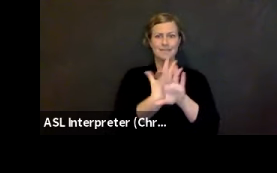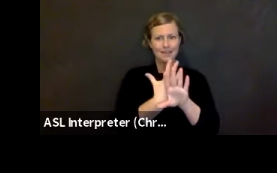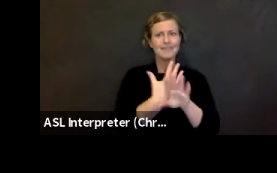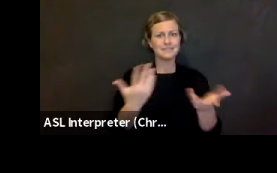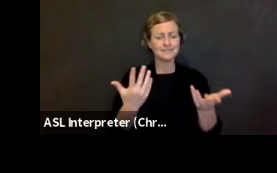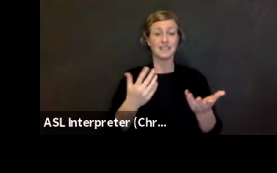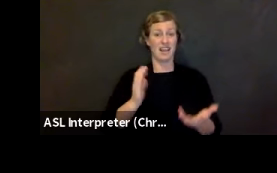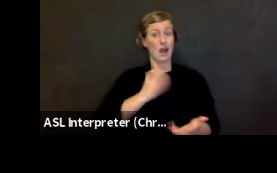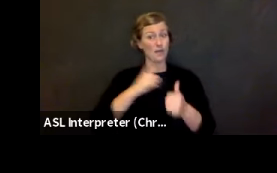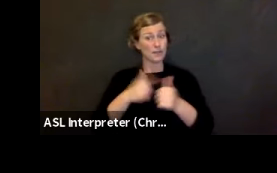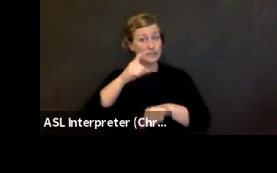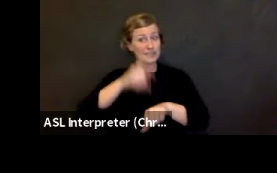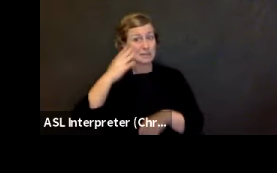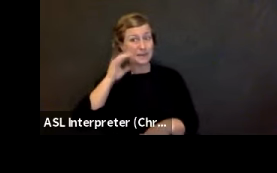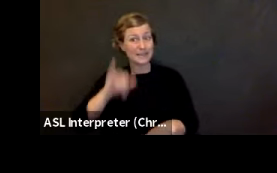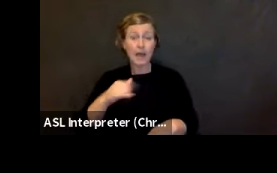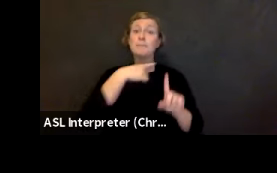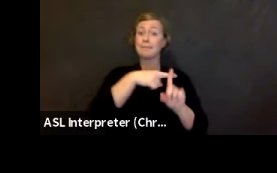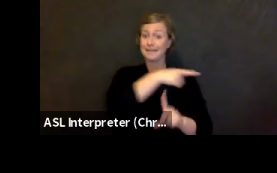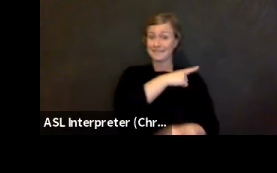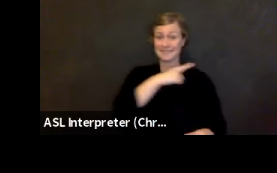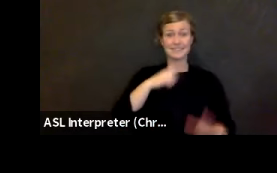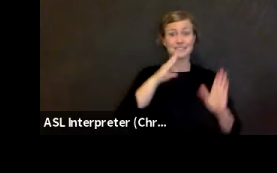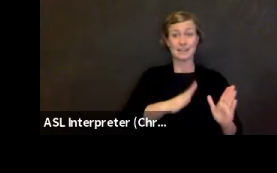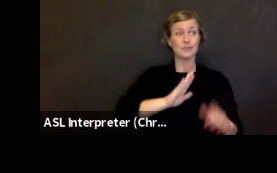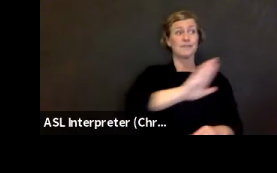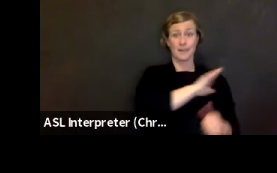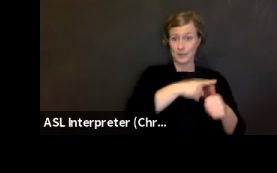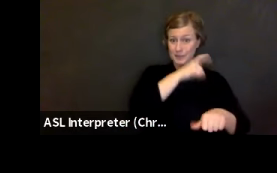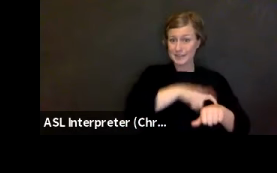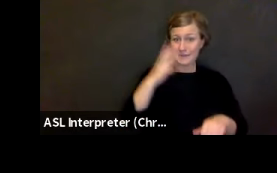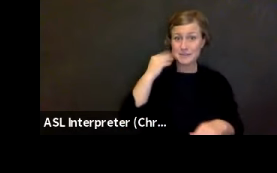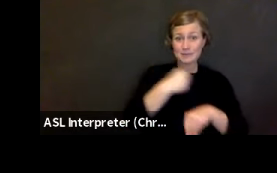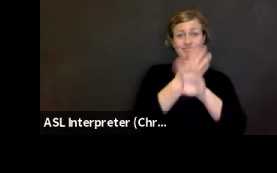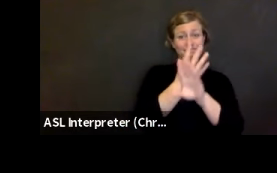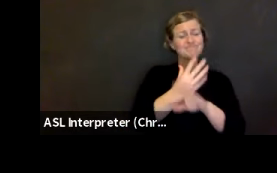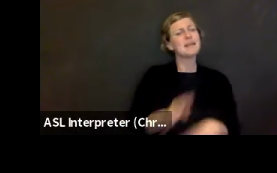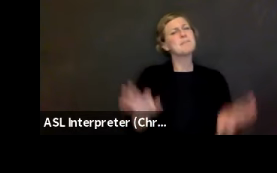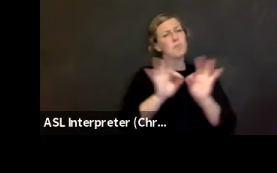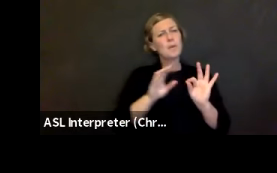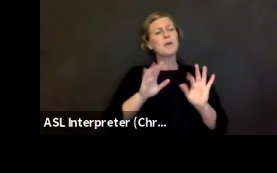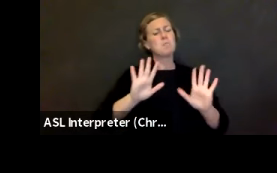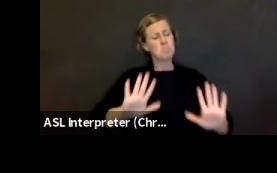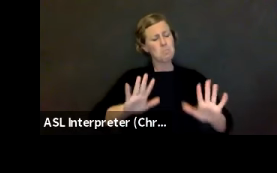time. This is particularly challenging. It's our first virtual session as advocates and it's also